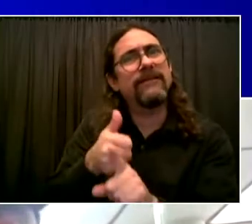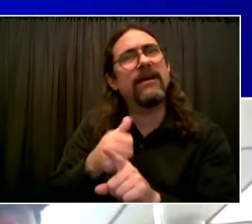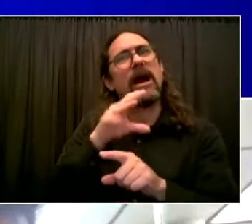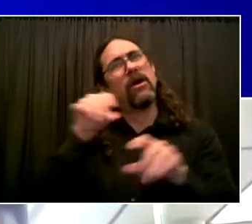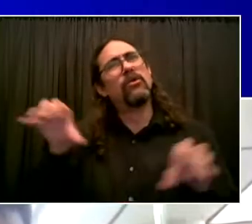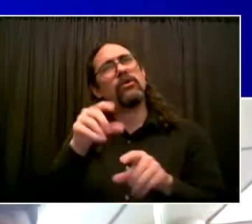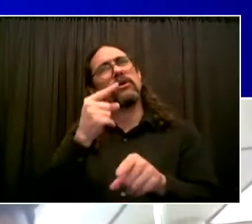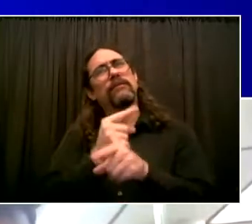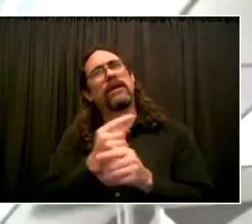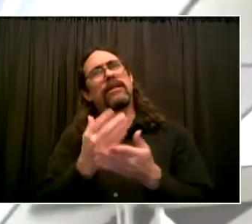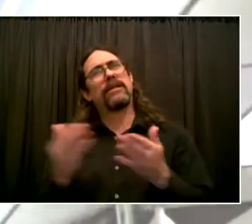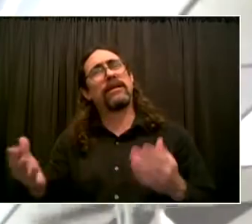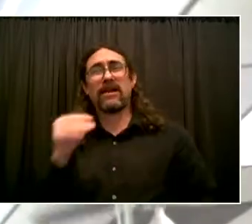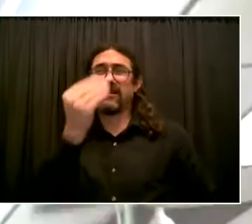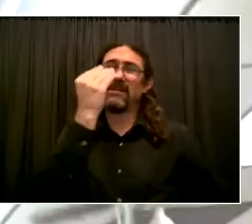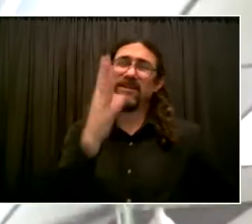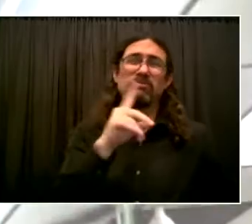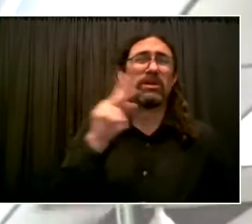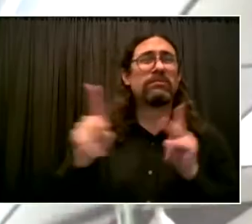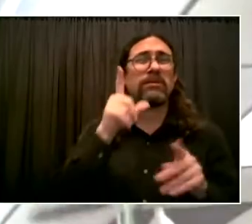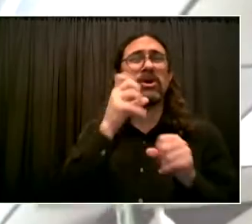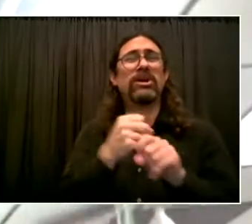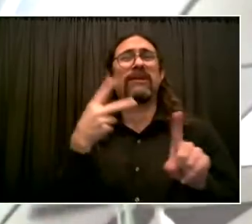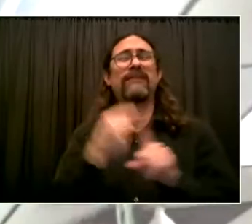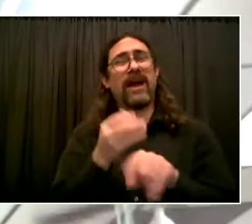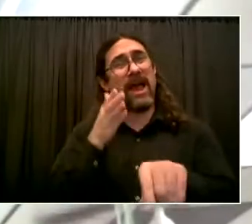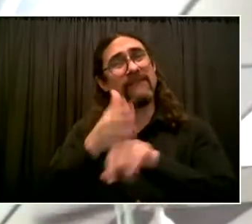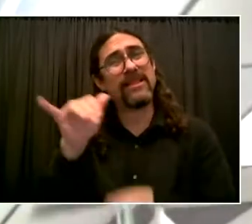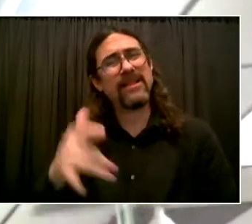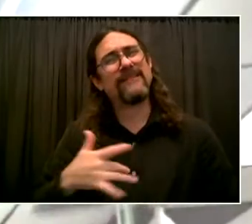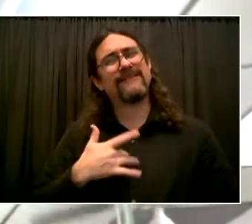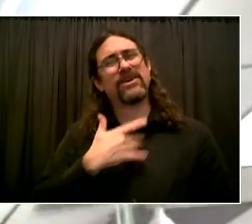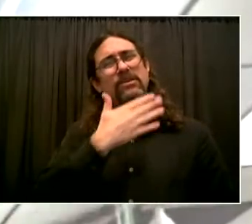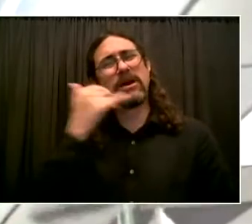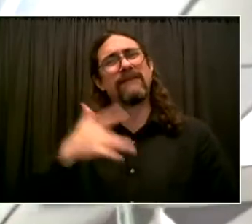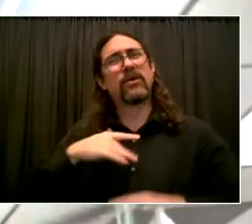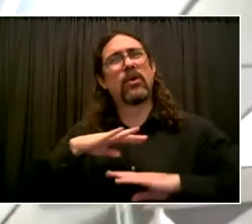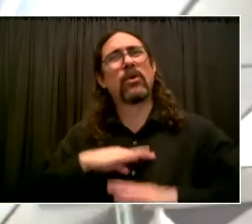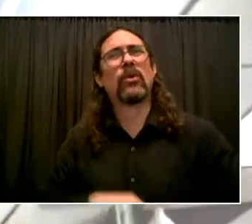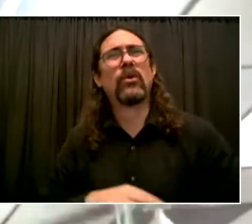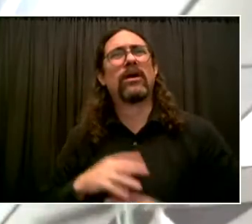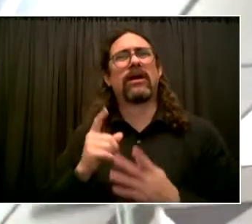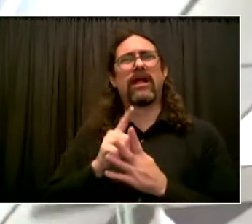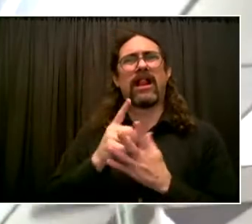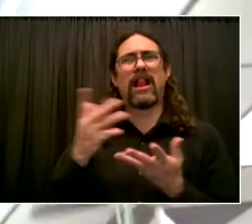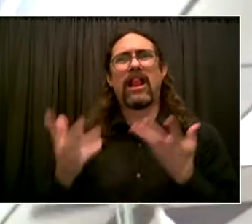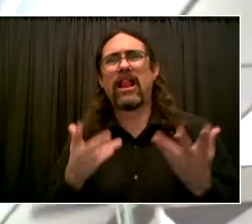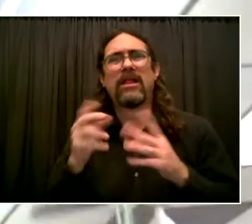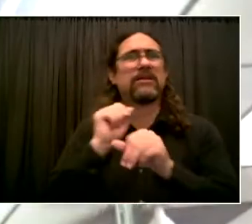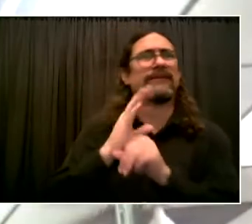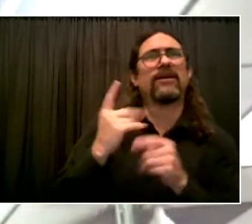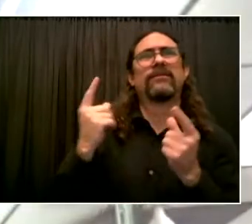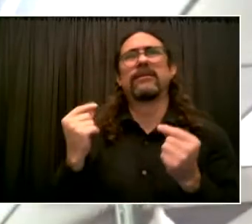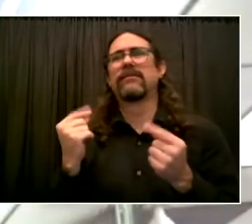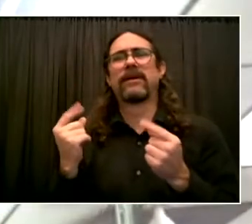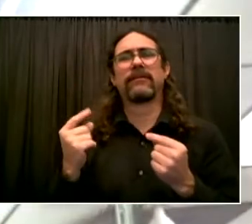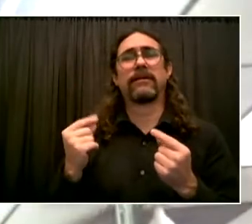HAVE TO DOO T ENSURE SAFETY. ESPECIALLY NOW WITH THE NEW VARIANT. WE FEEL BETTER. BEFORE WHENTH IS ALL STARTED, WE